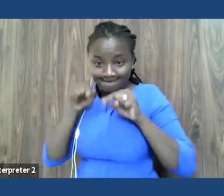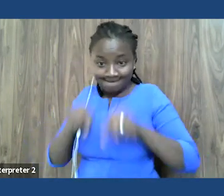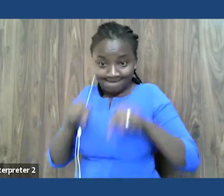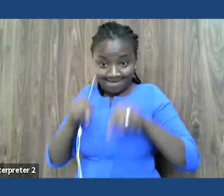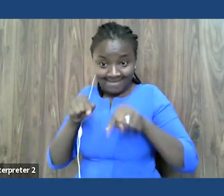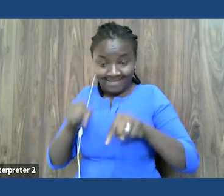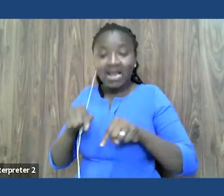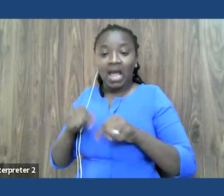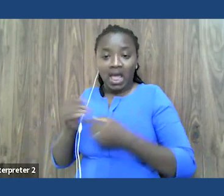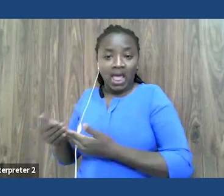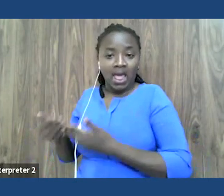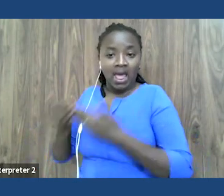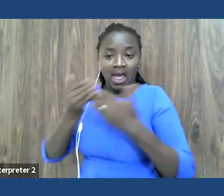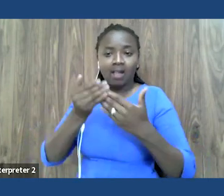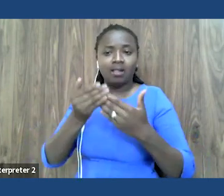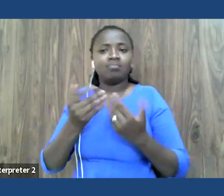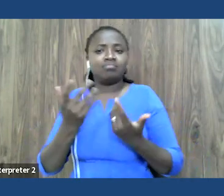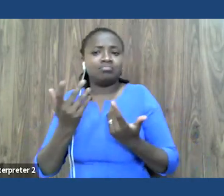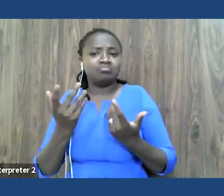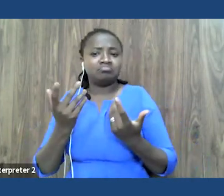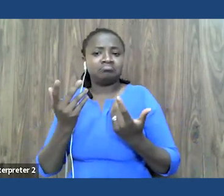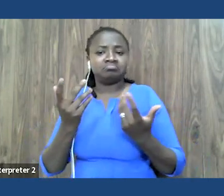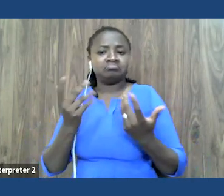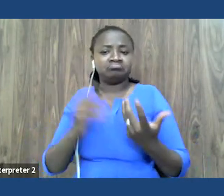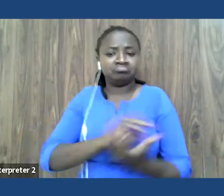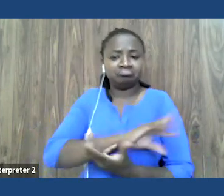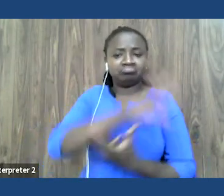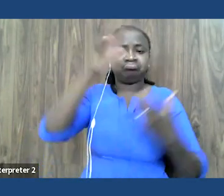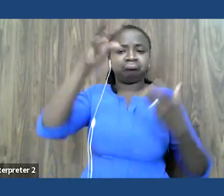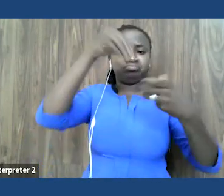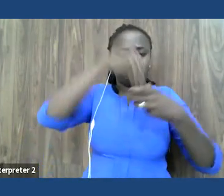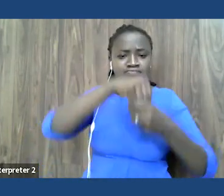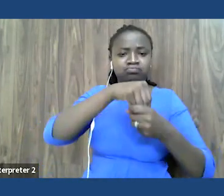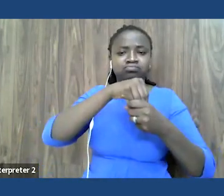so to speak, and bring out into the open.